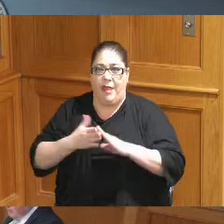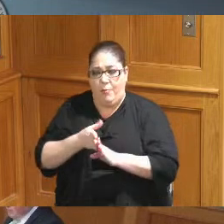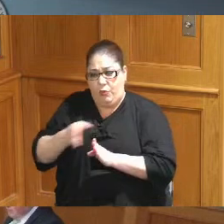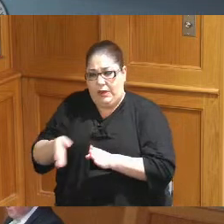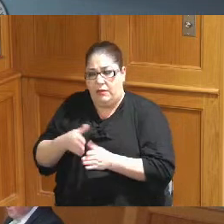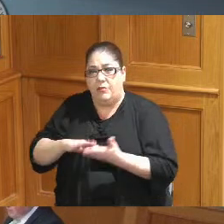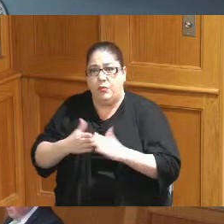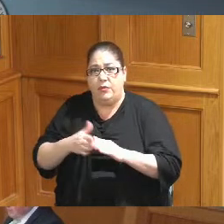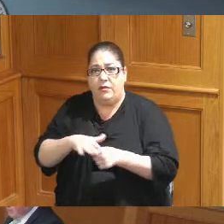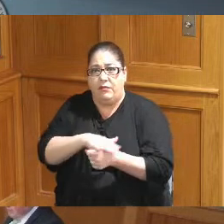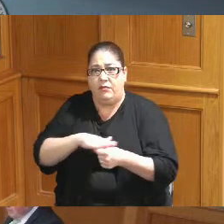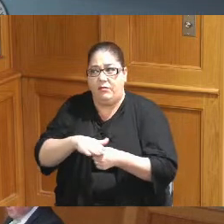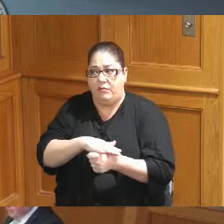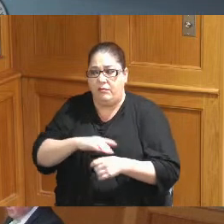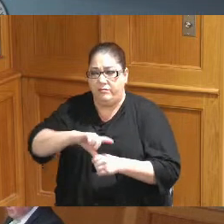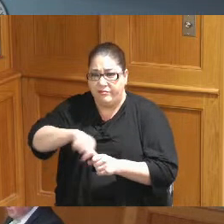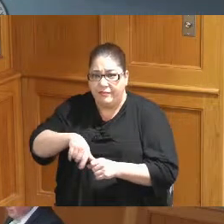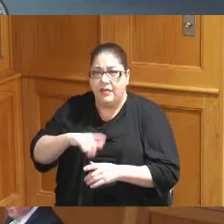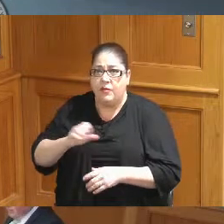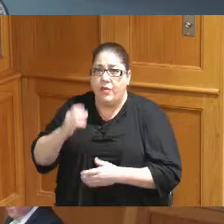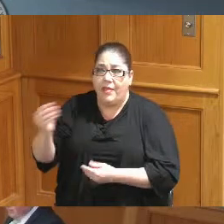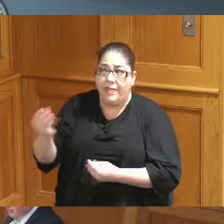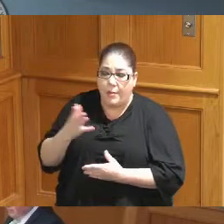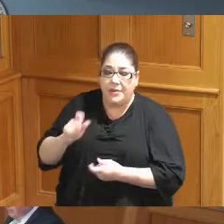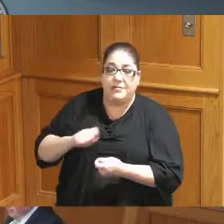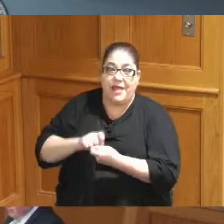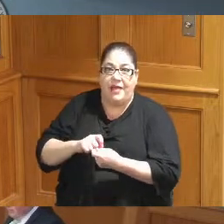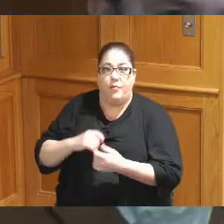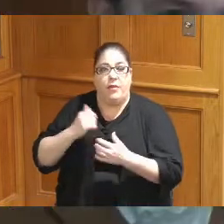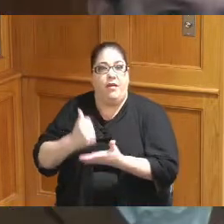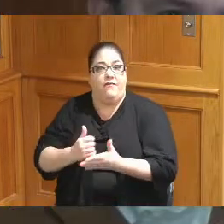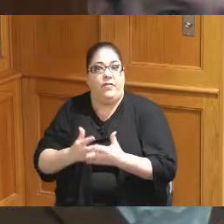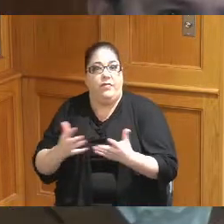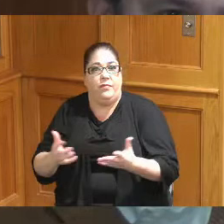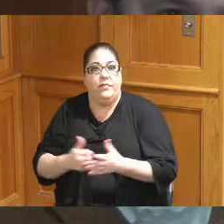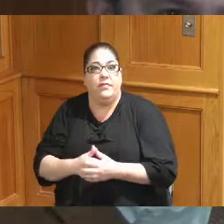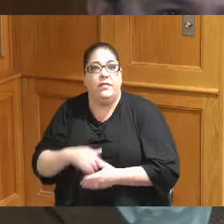if we could get that information that'd be very helpful we have that information today but are